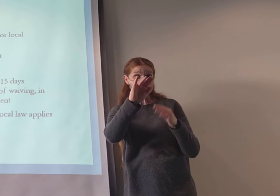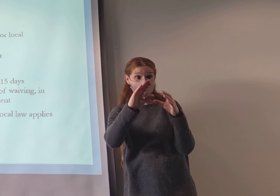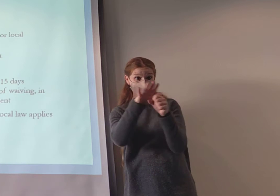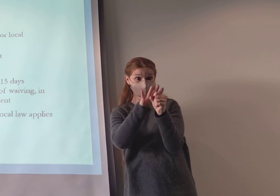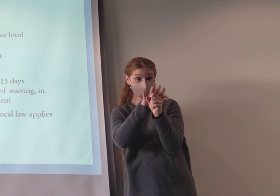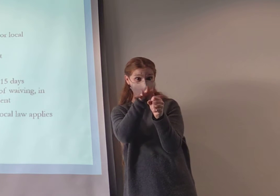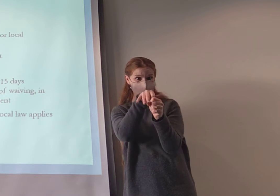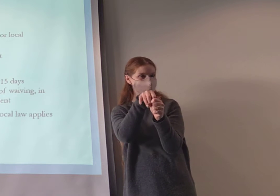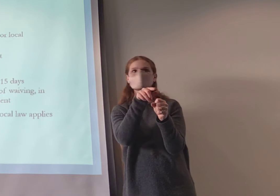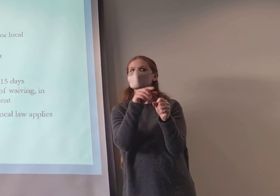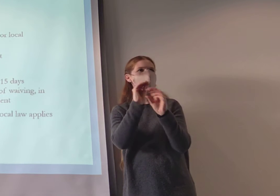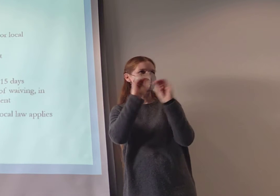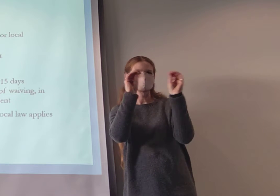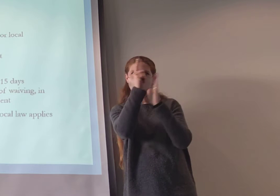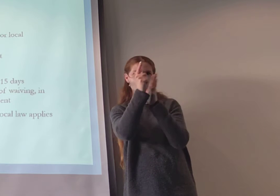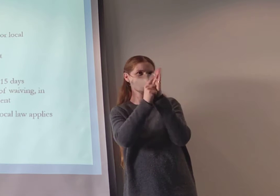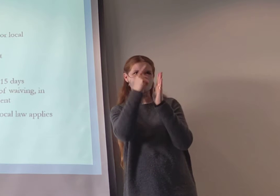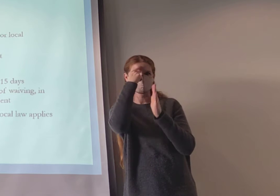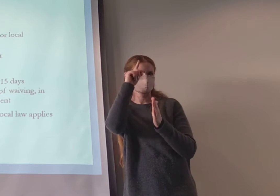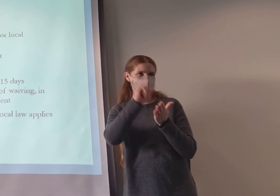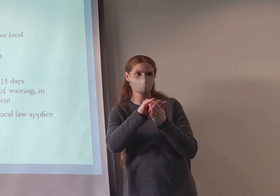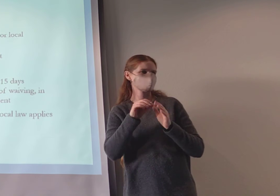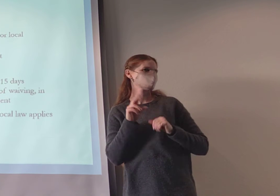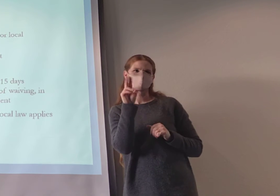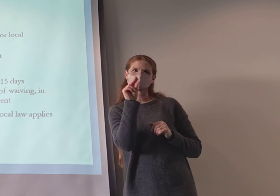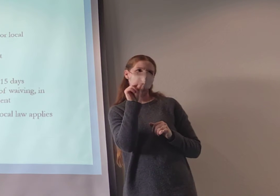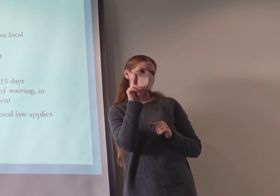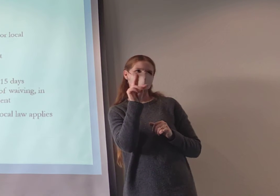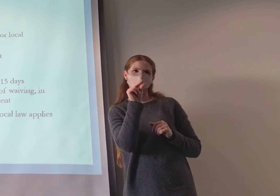in its ordinance. So they don't have to give relocation assistance.